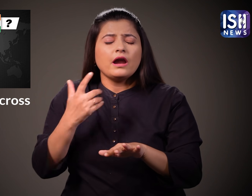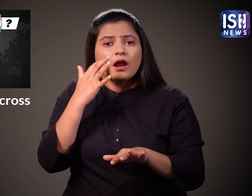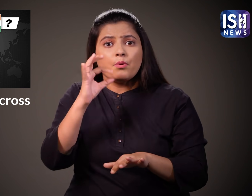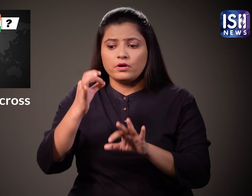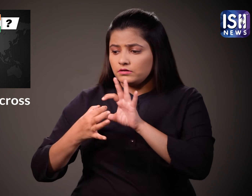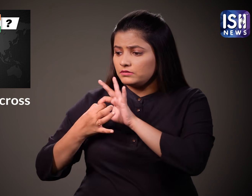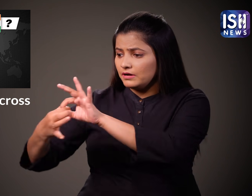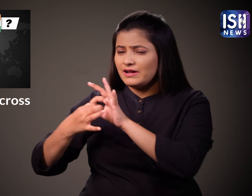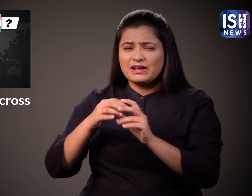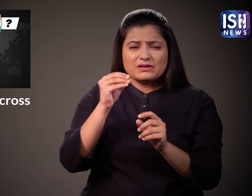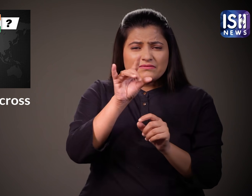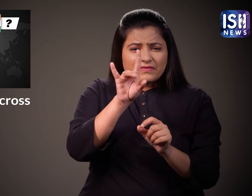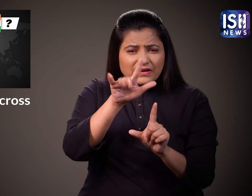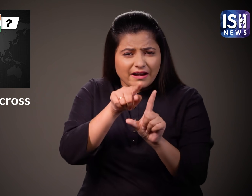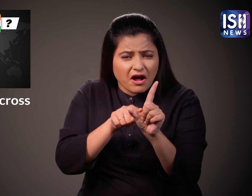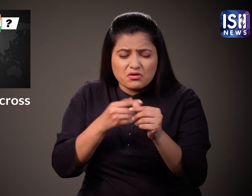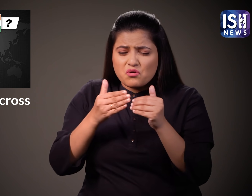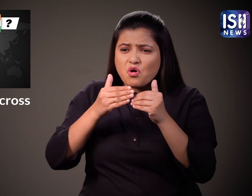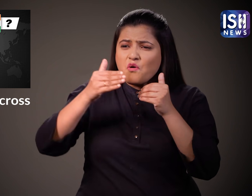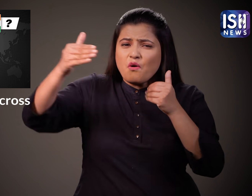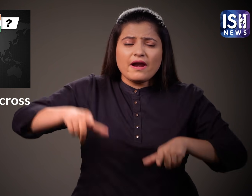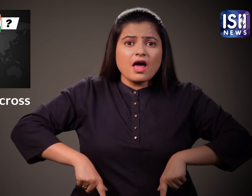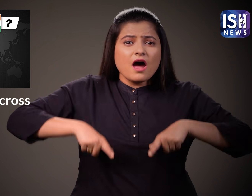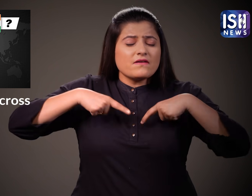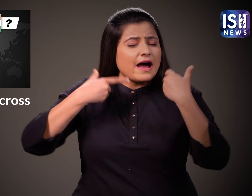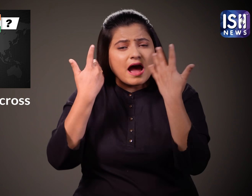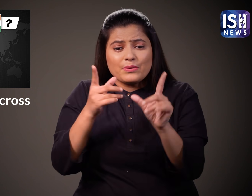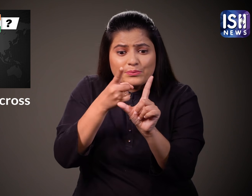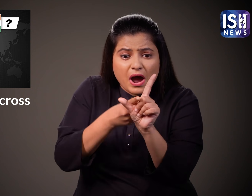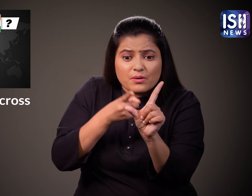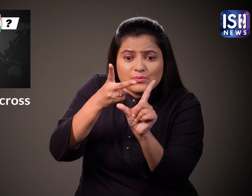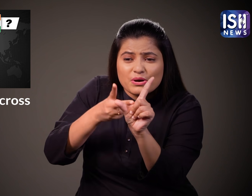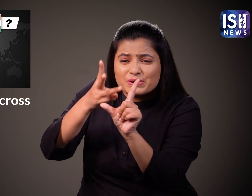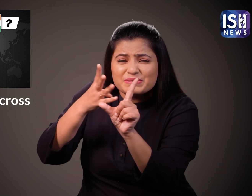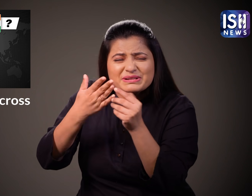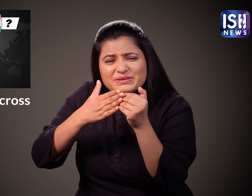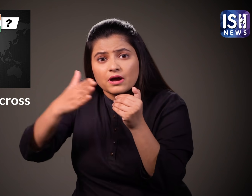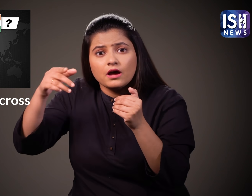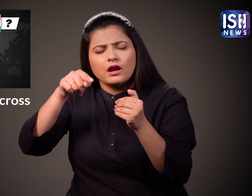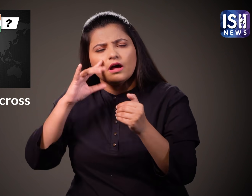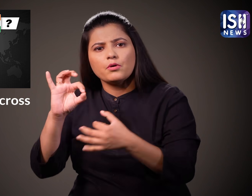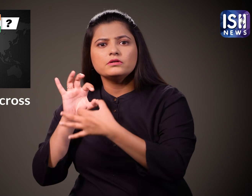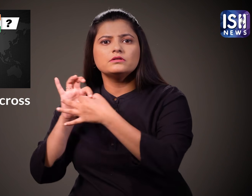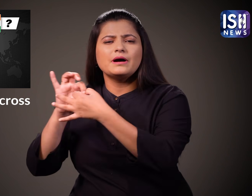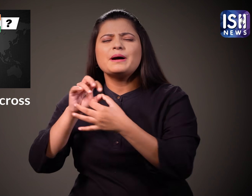Maintaining that bond is important no matter how long you have been married for.